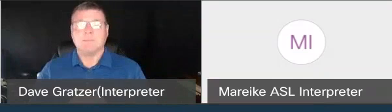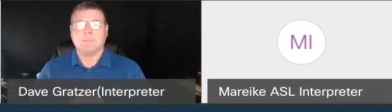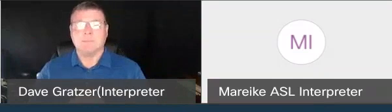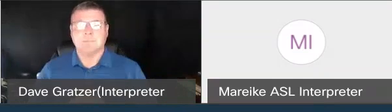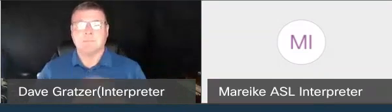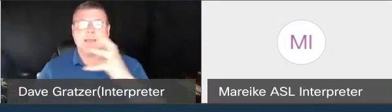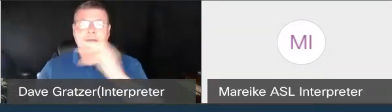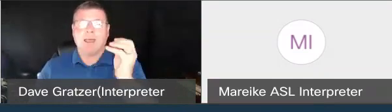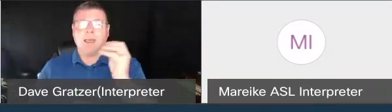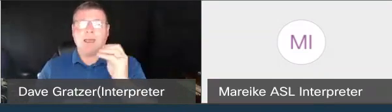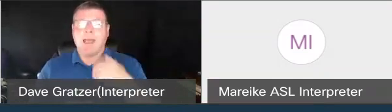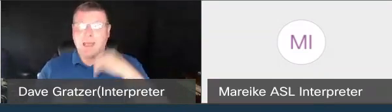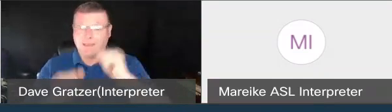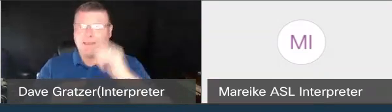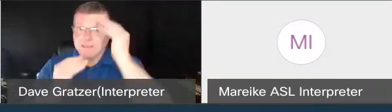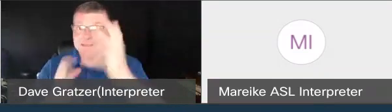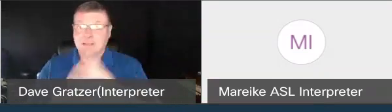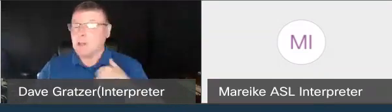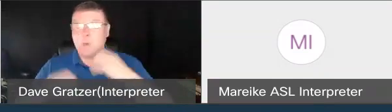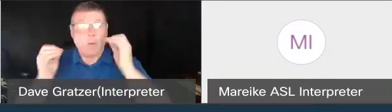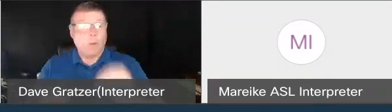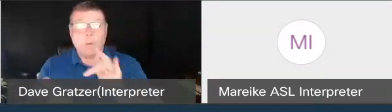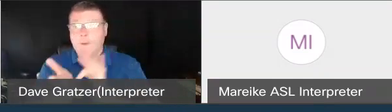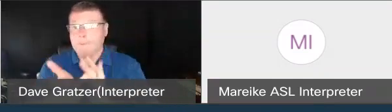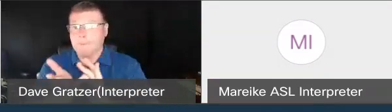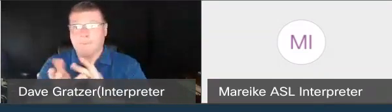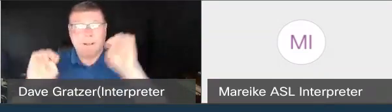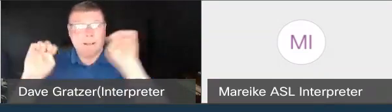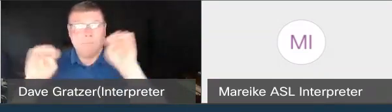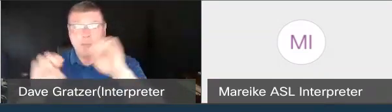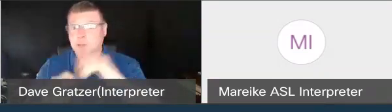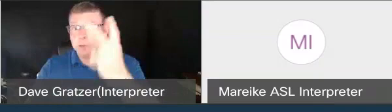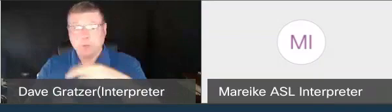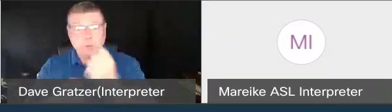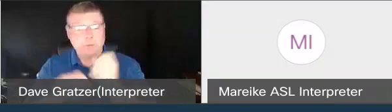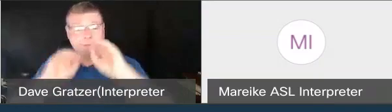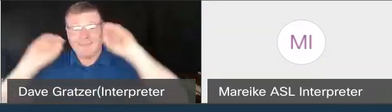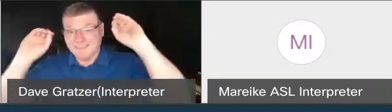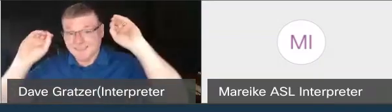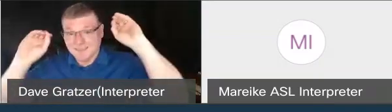Um, I can tell you, we haven't had a medical emergency in two years, it's interesting. Um, so there are other models